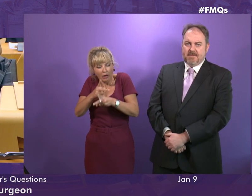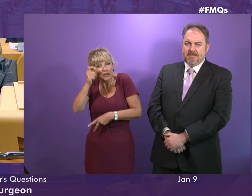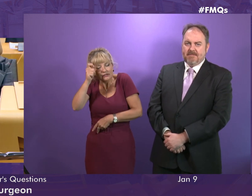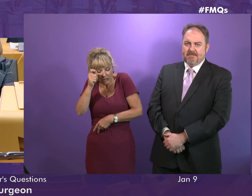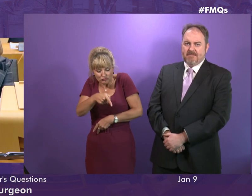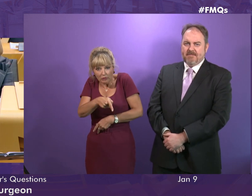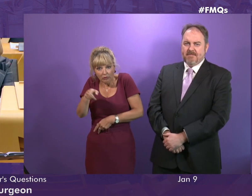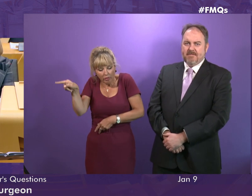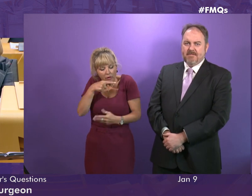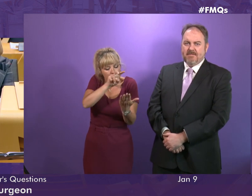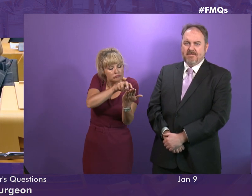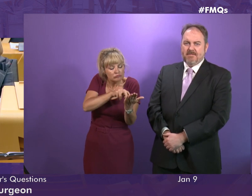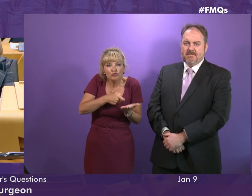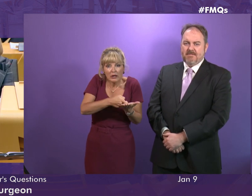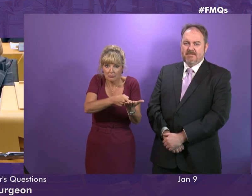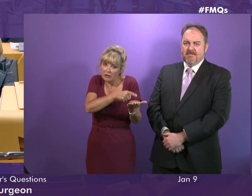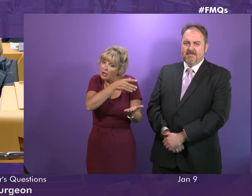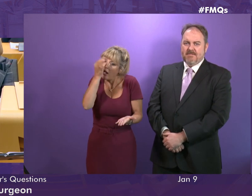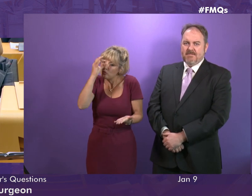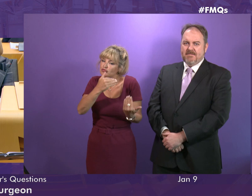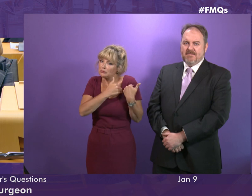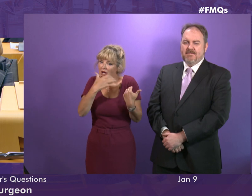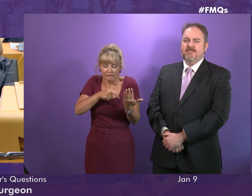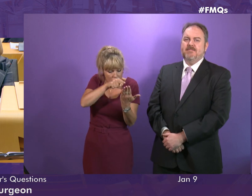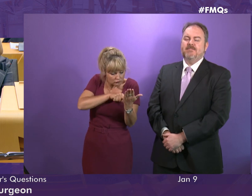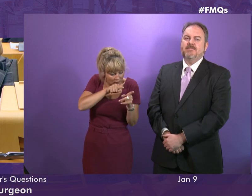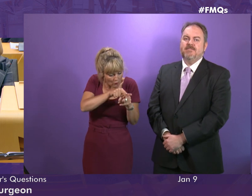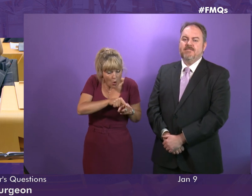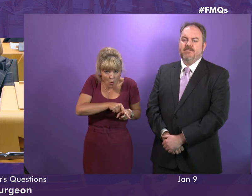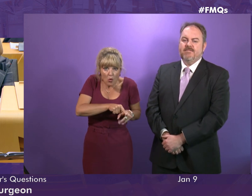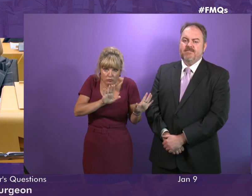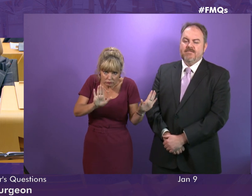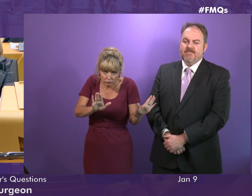to ensure that what Richard Leonard has outlined today does not happen. The reason why we have